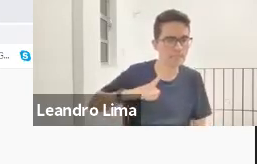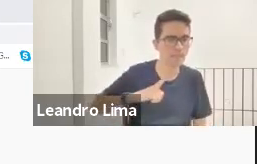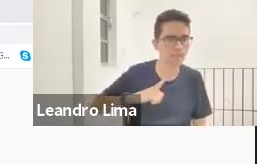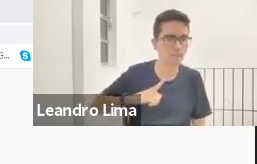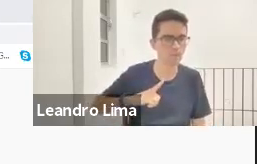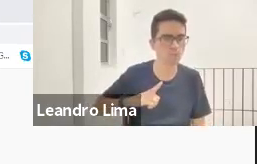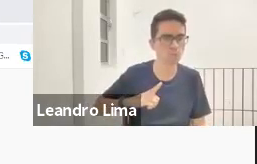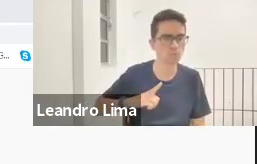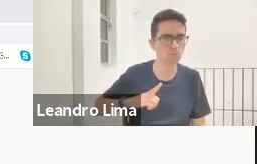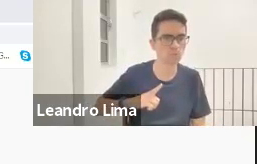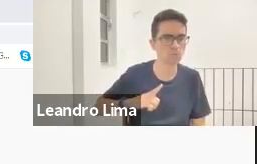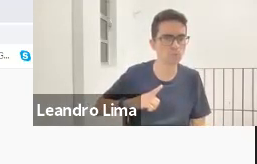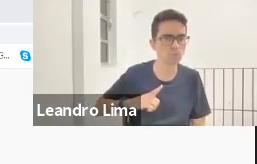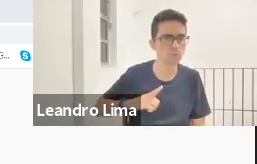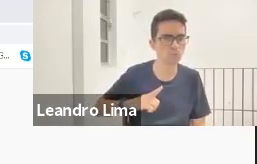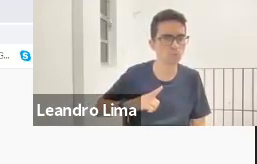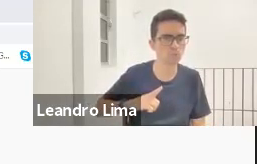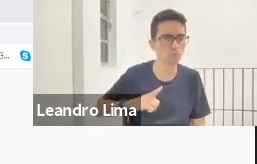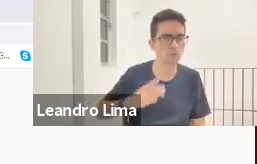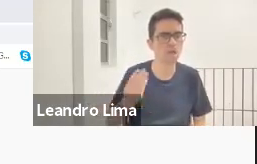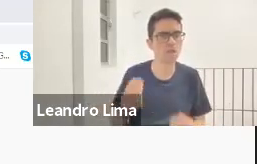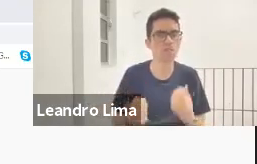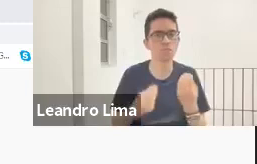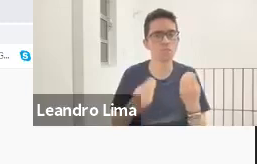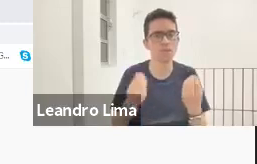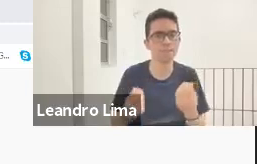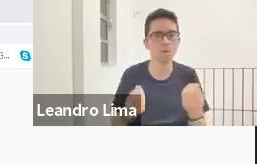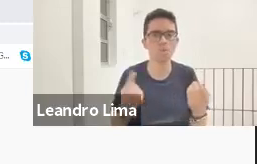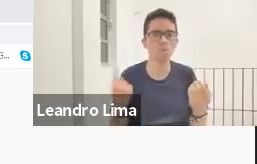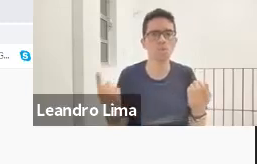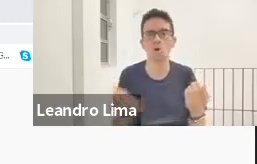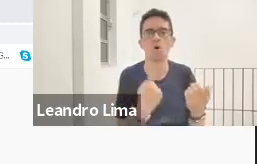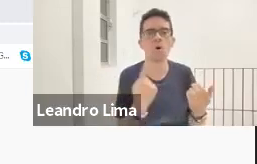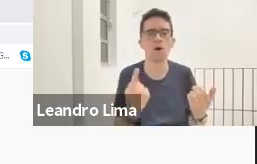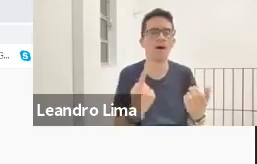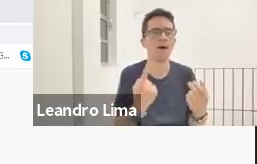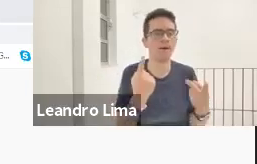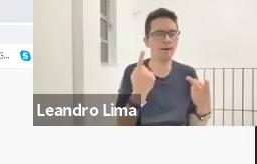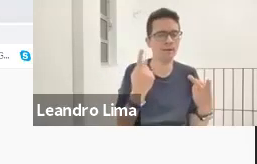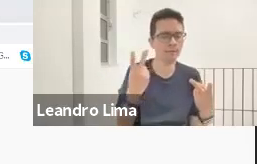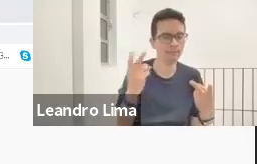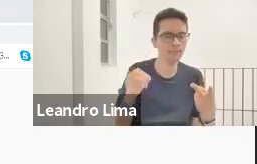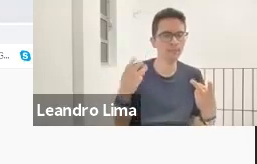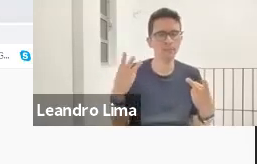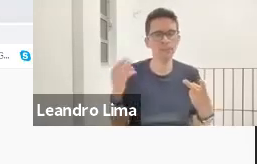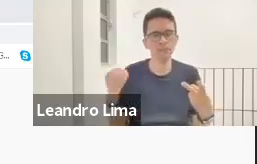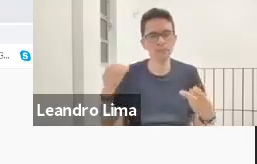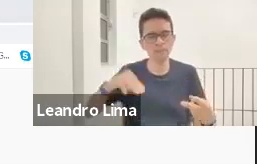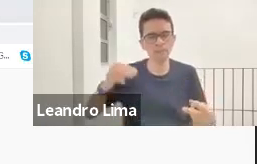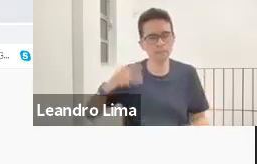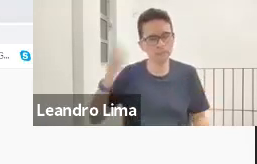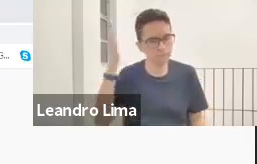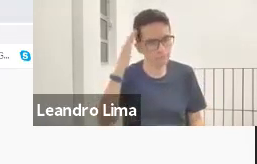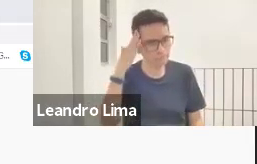minutes or so. I will show them so we have. perhaps people who are here. and who who wrote the book